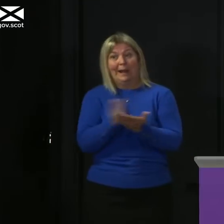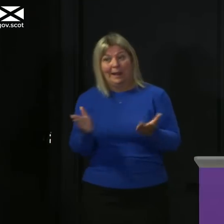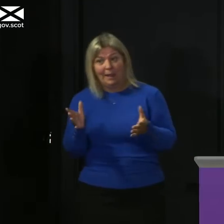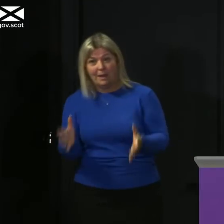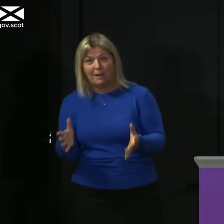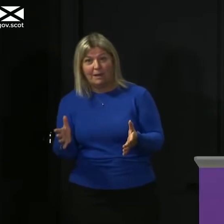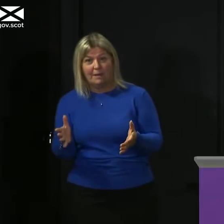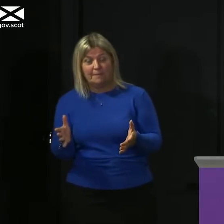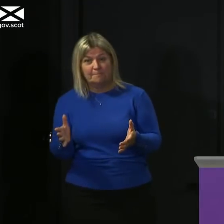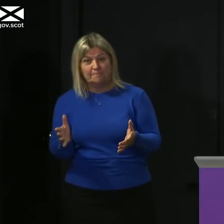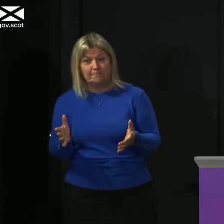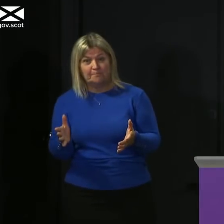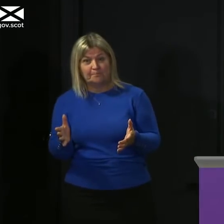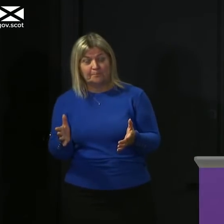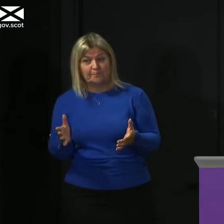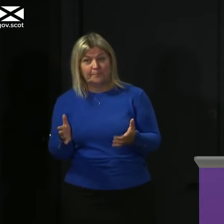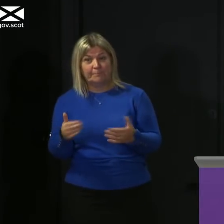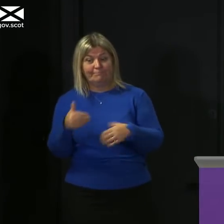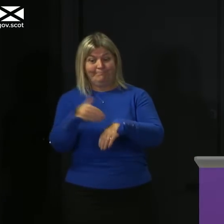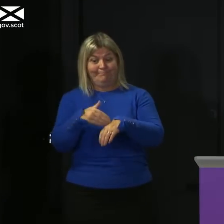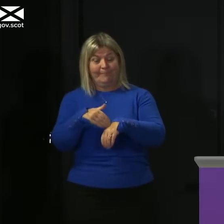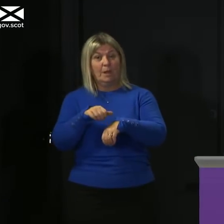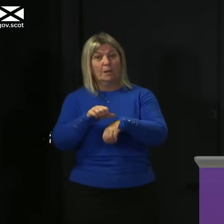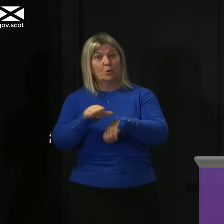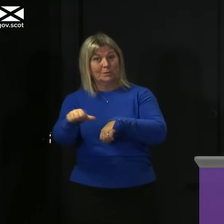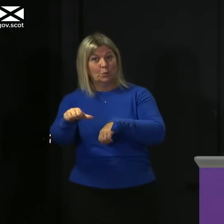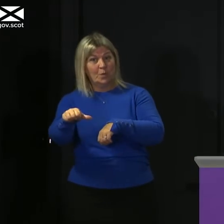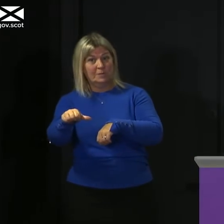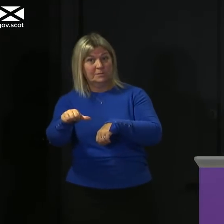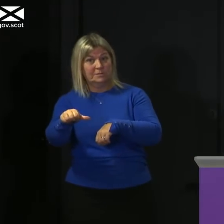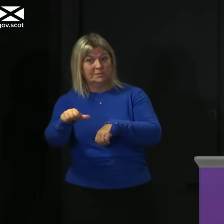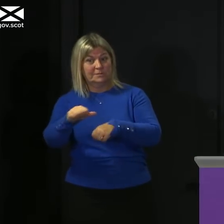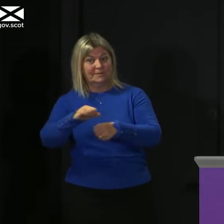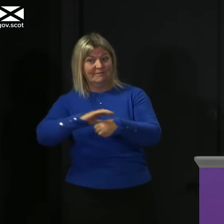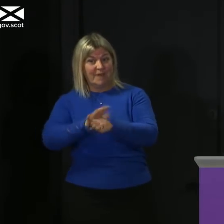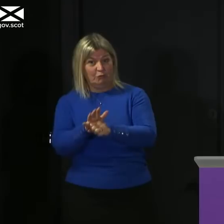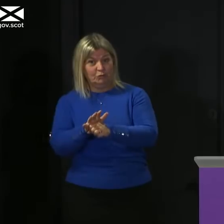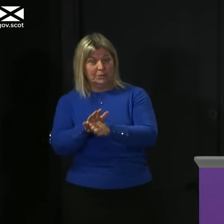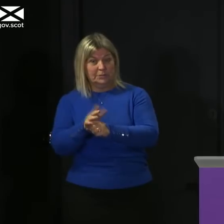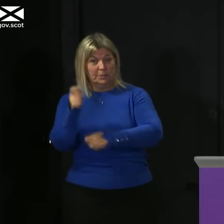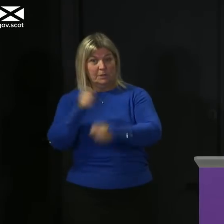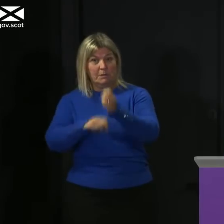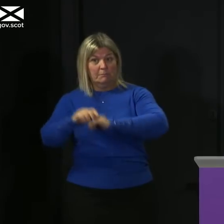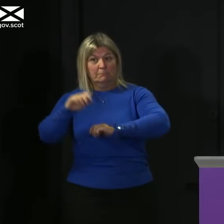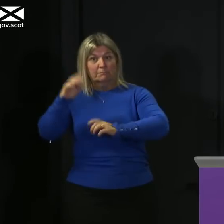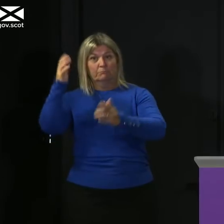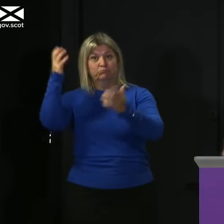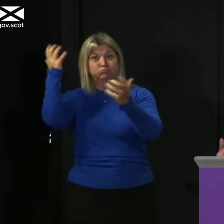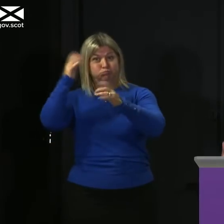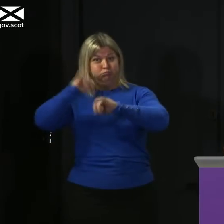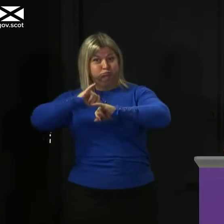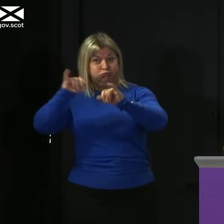about the consequences of this virus getting out of control again. And obviously we know that by